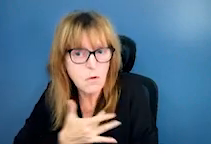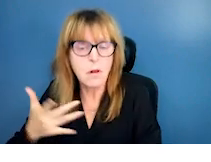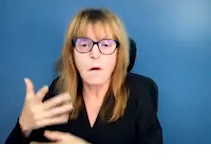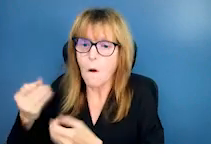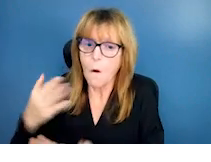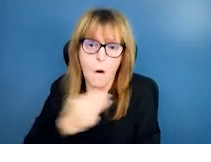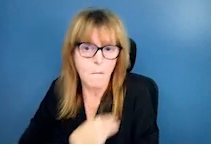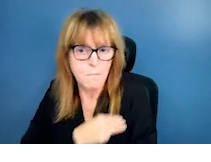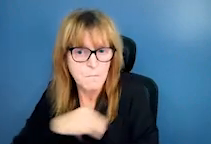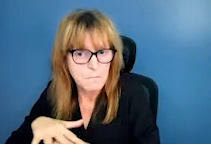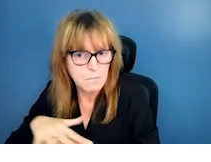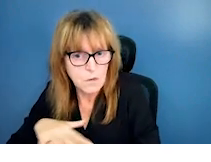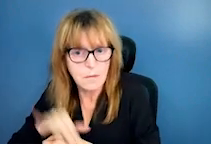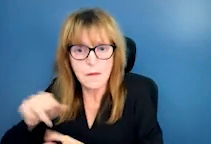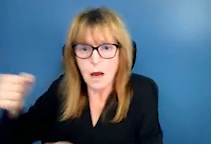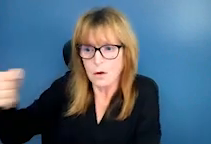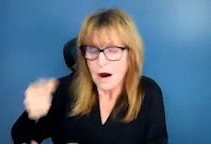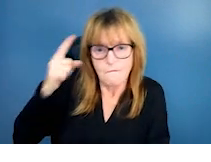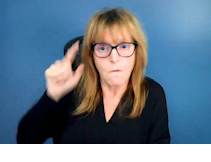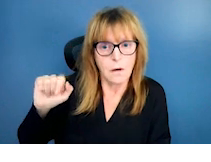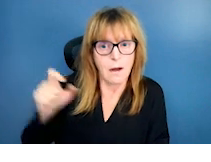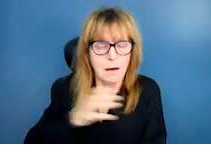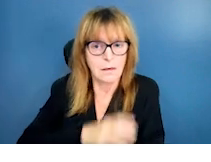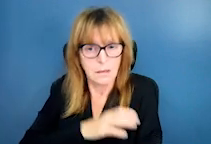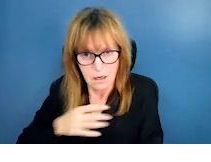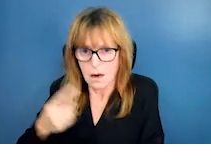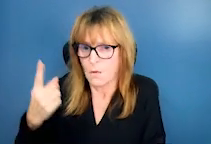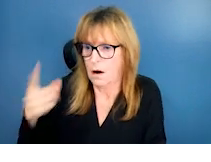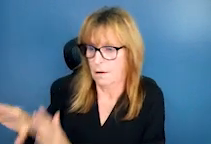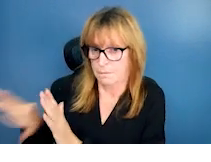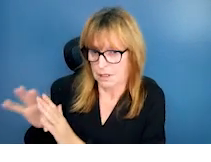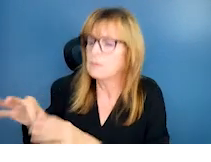Any grant from Revenu Québec for the purposes of hosting a free tax